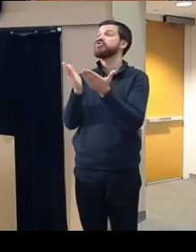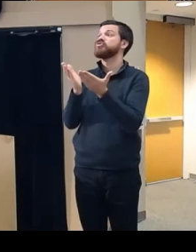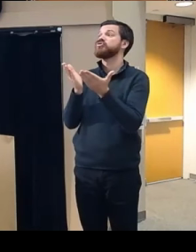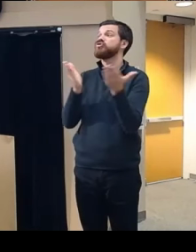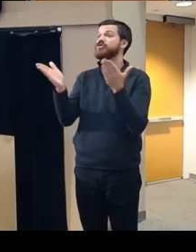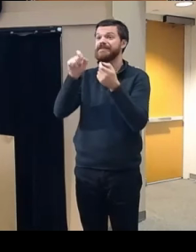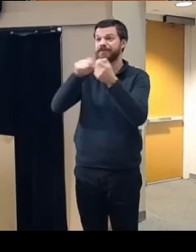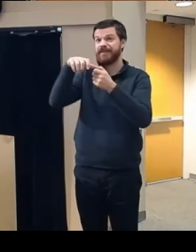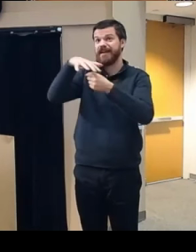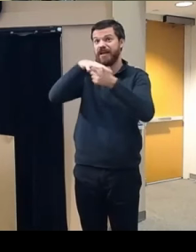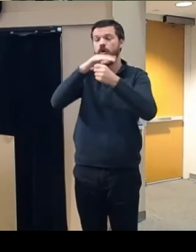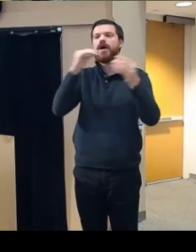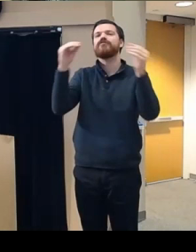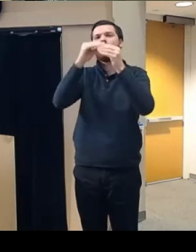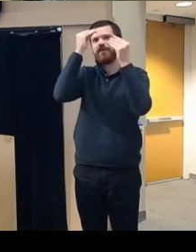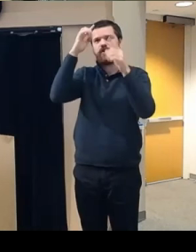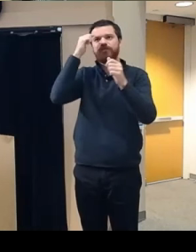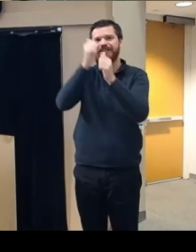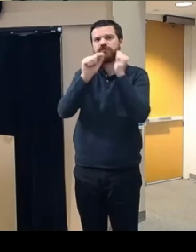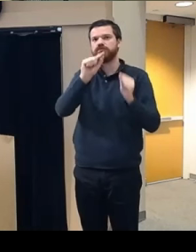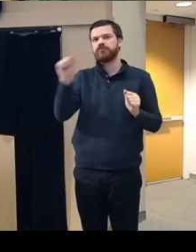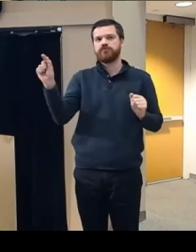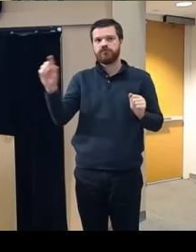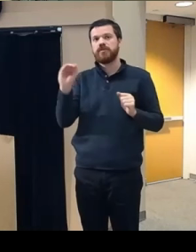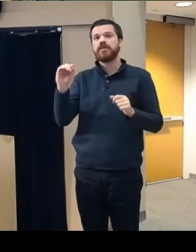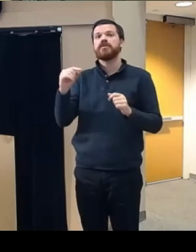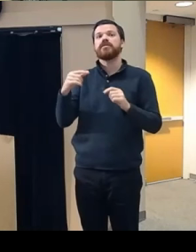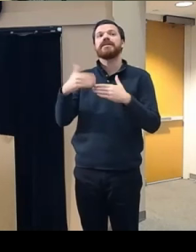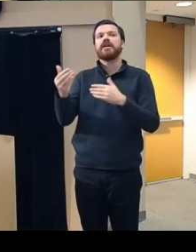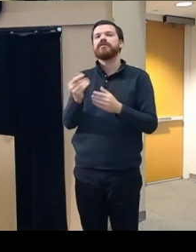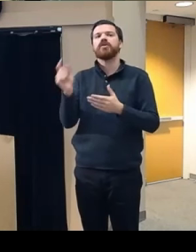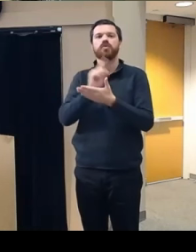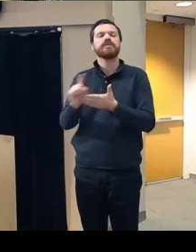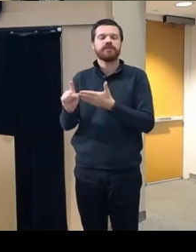we'll have more information for all of you and especially in the next couple of weeks uh more